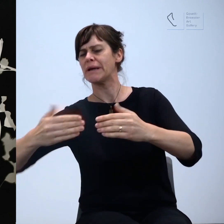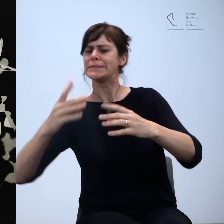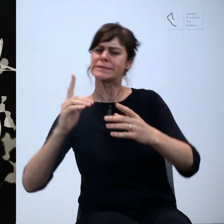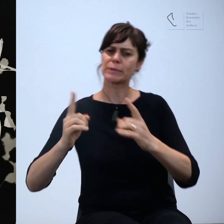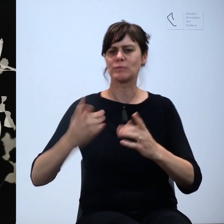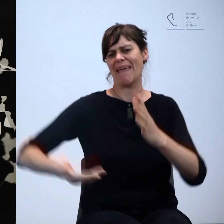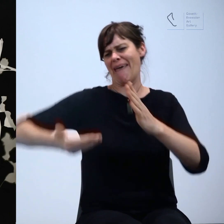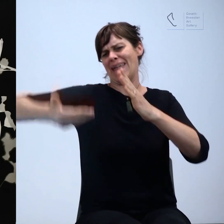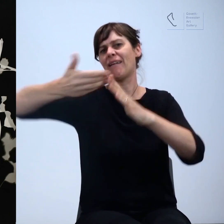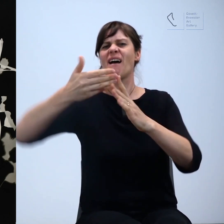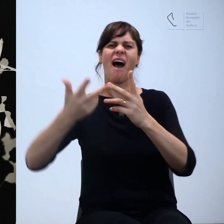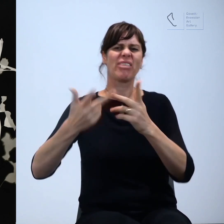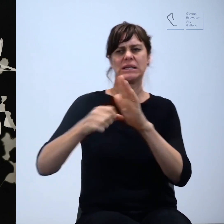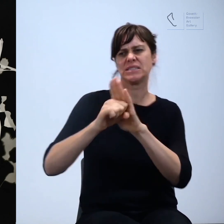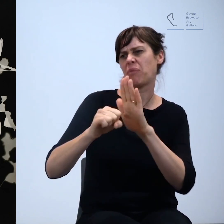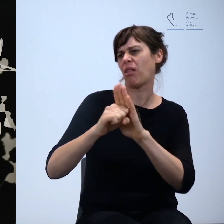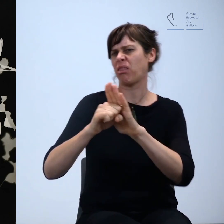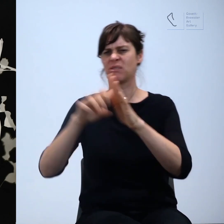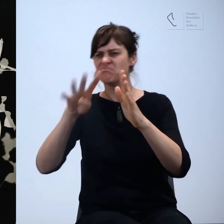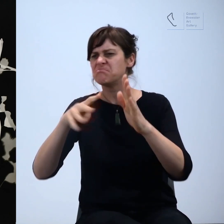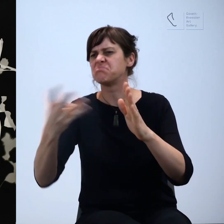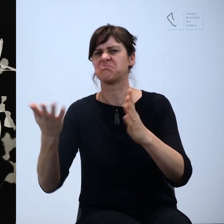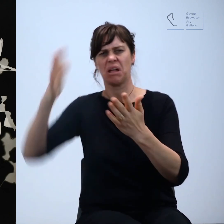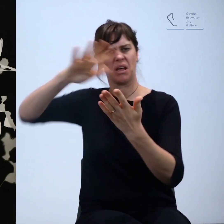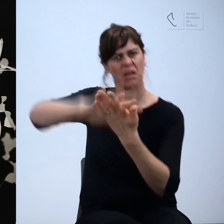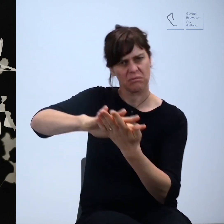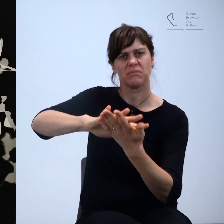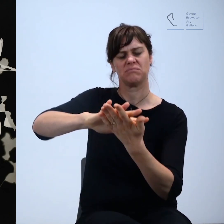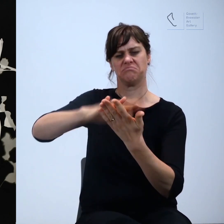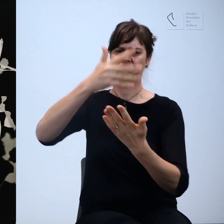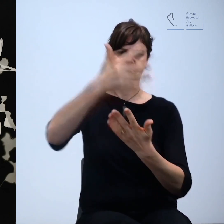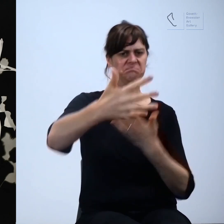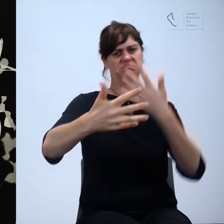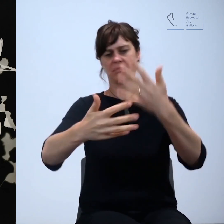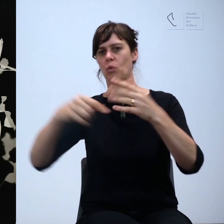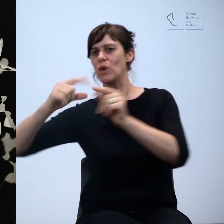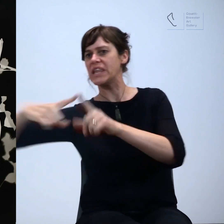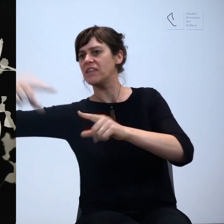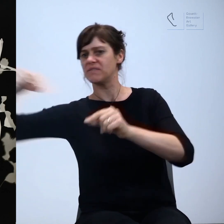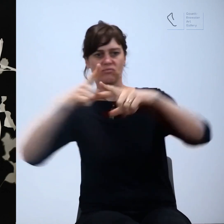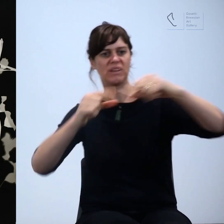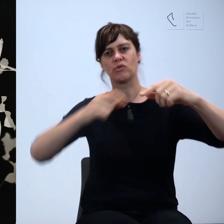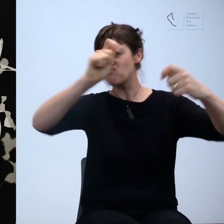During this second procedure he sometimes added symbolic elements,